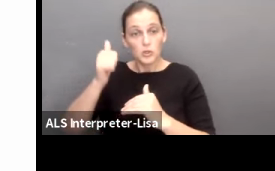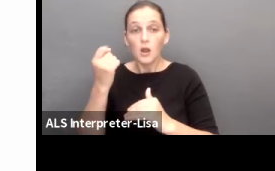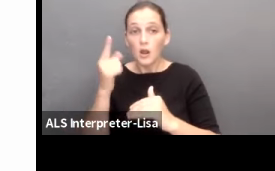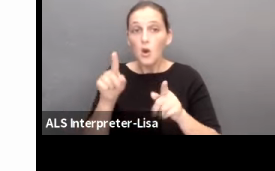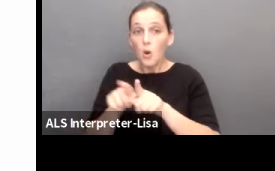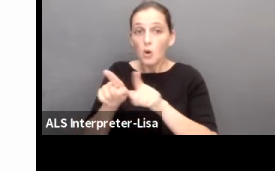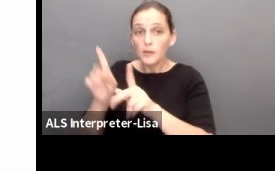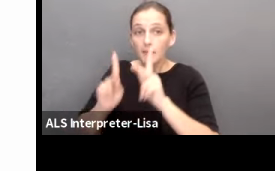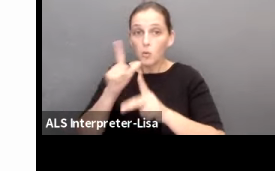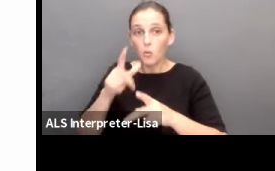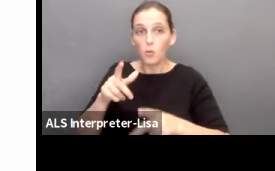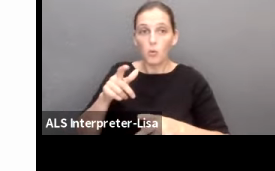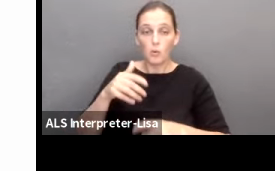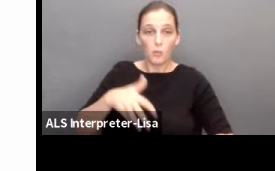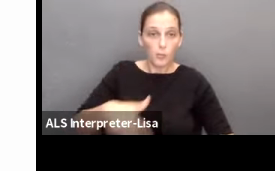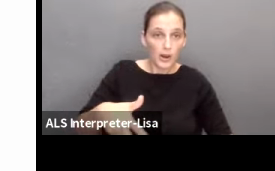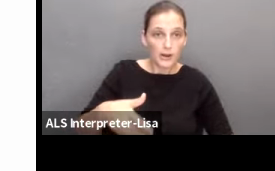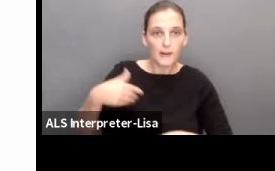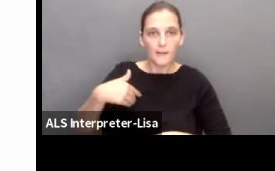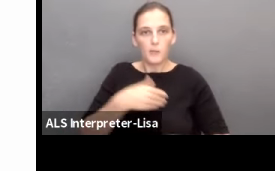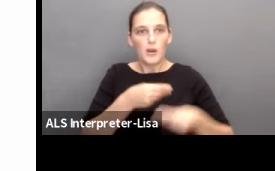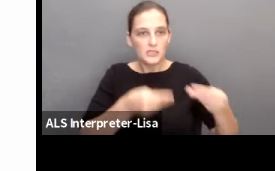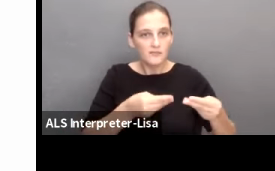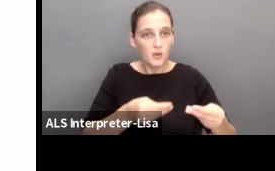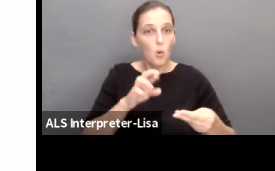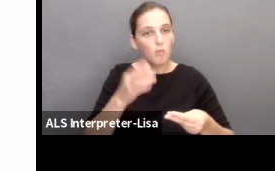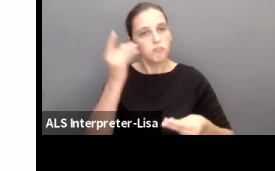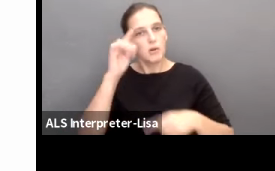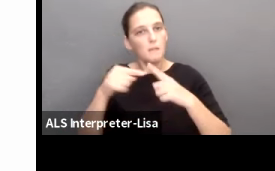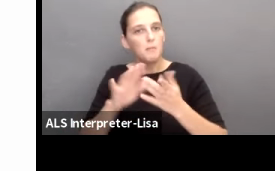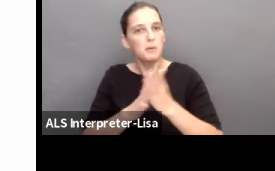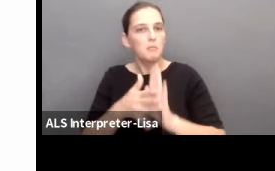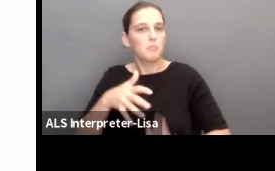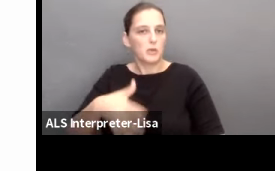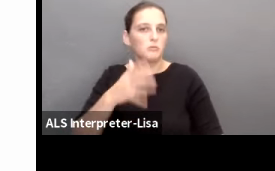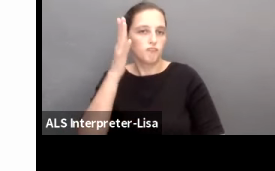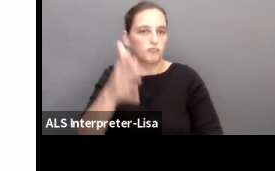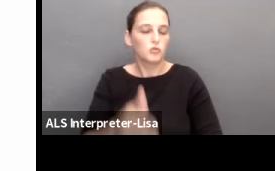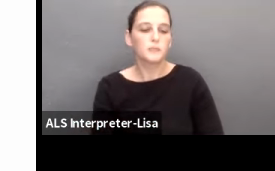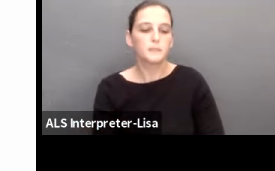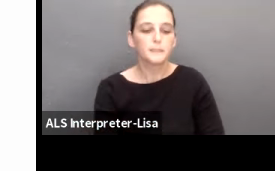or who are trying to become pregnant now or might become pregnant in the future.